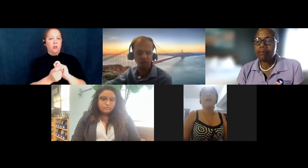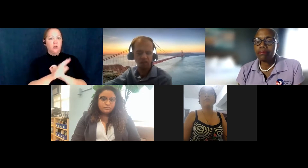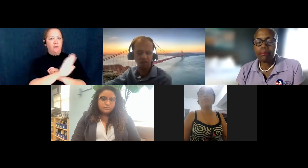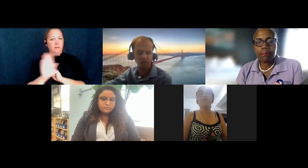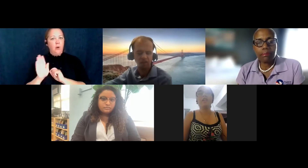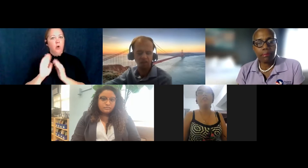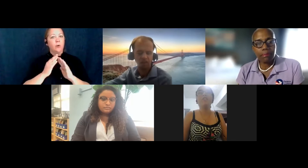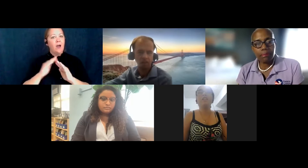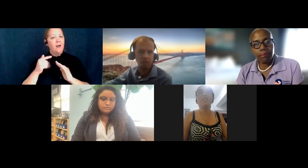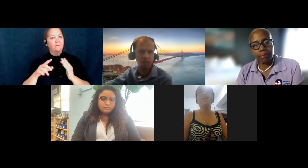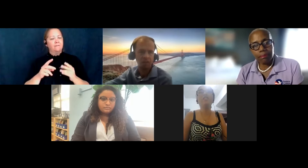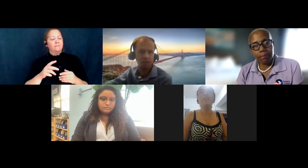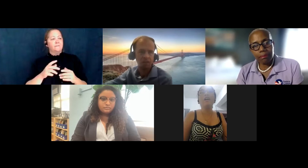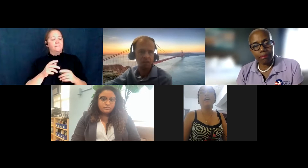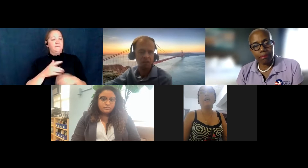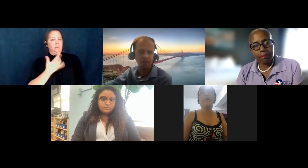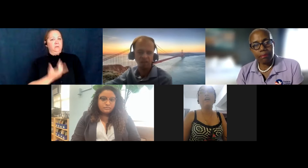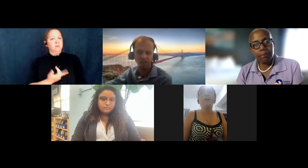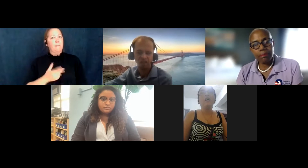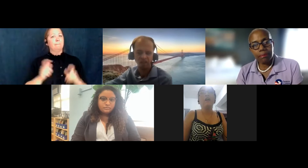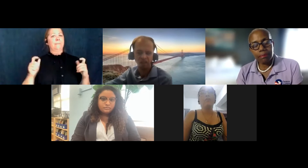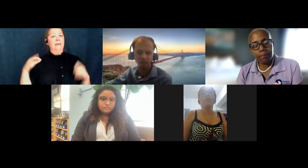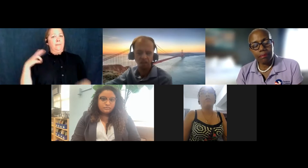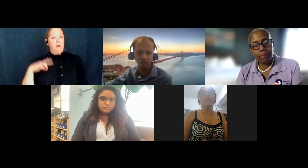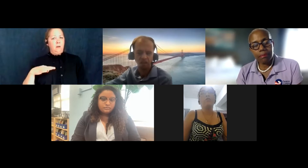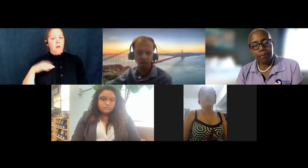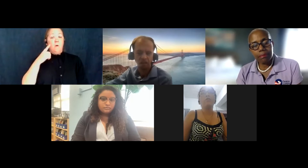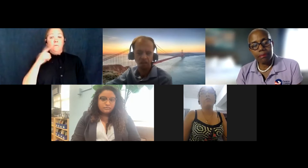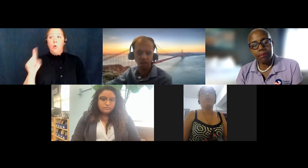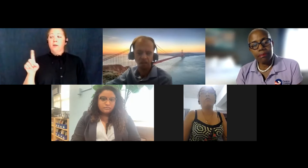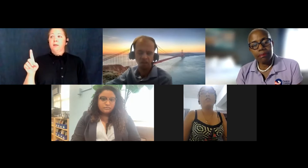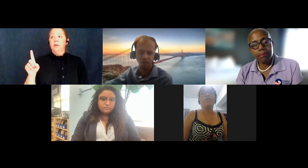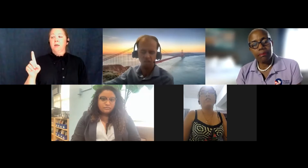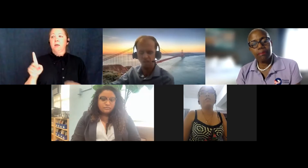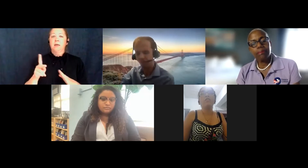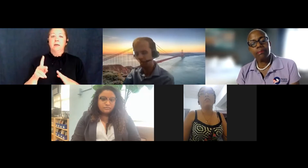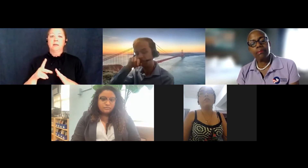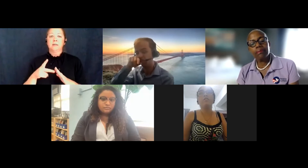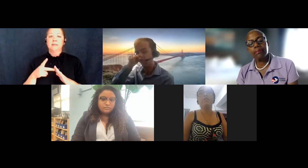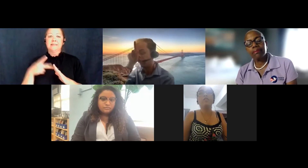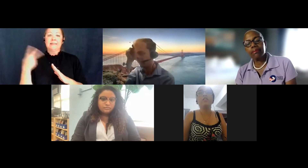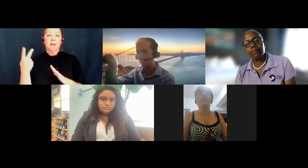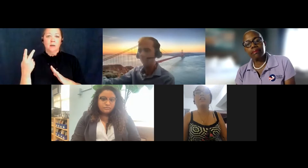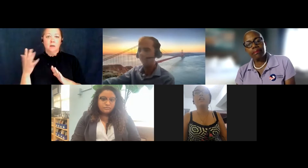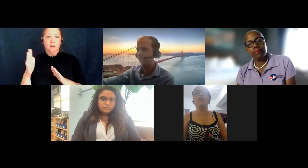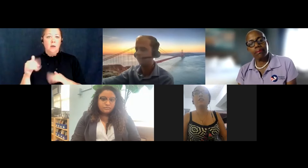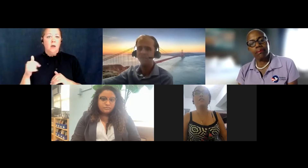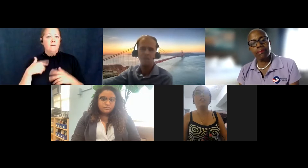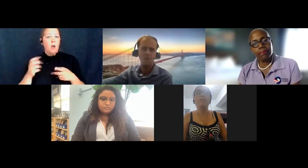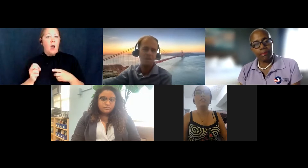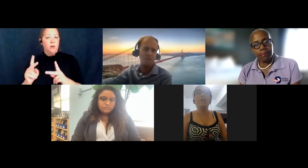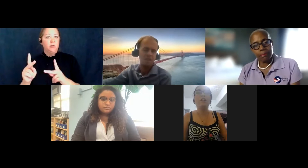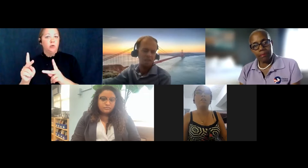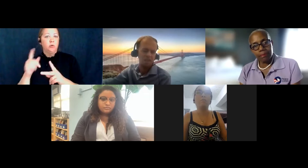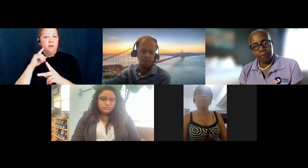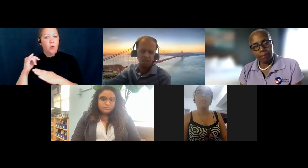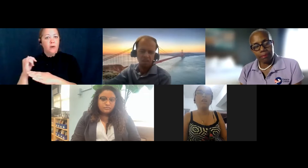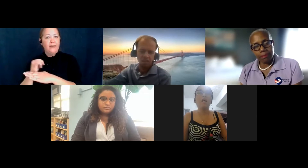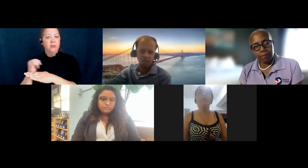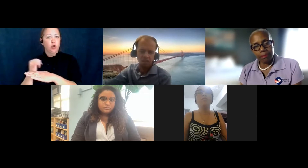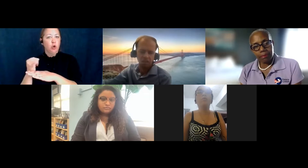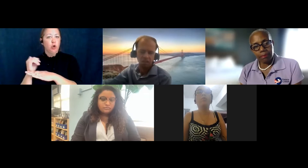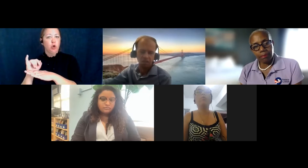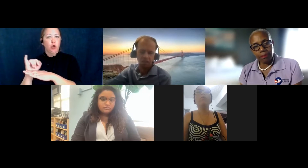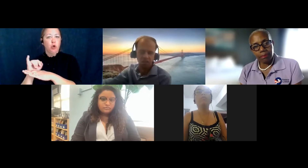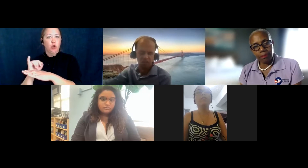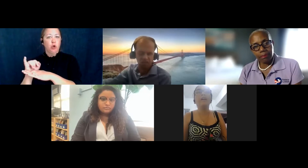As for the second exchange, I got the opportunity to volunteer or to intern in different schools and